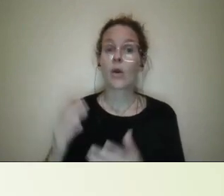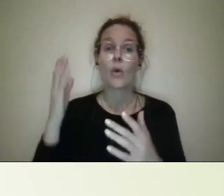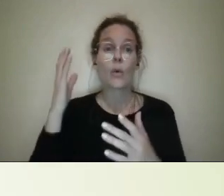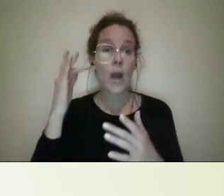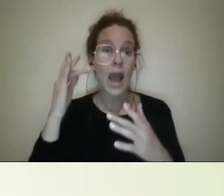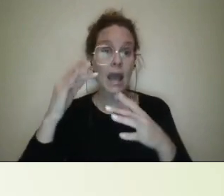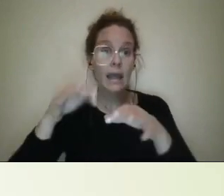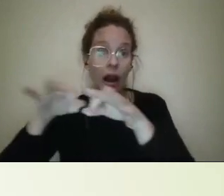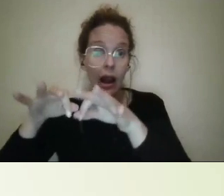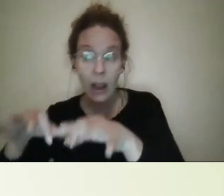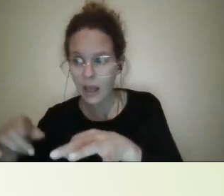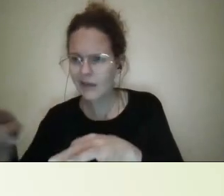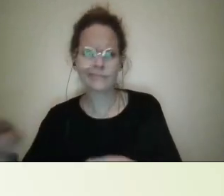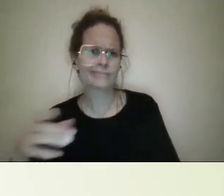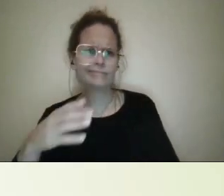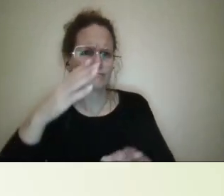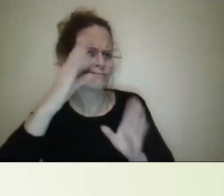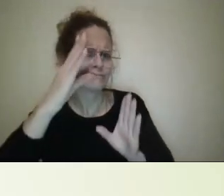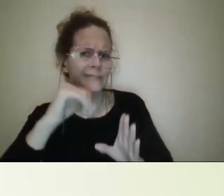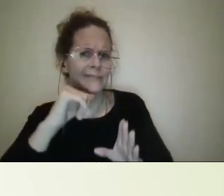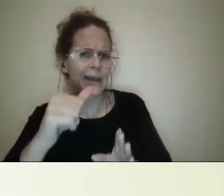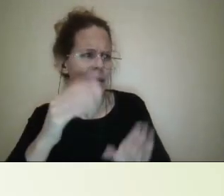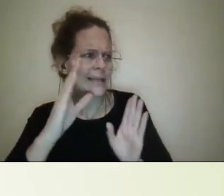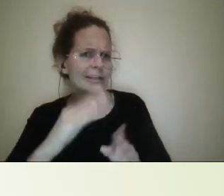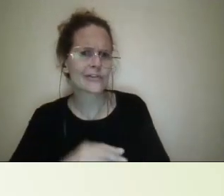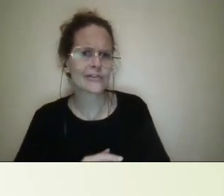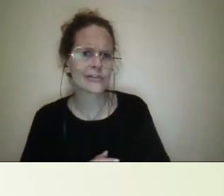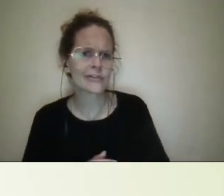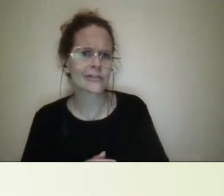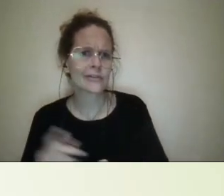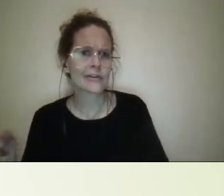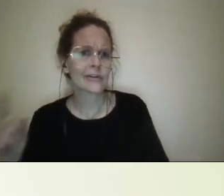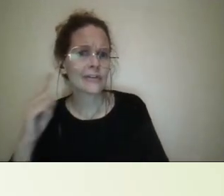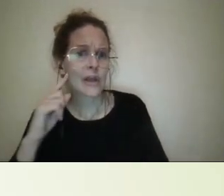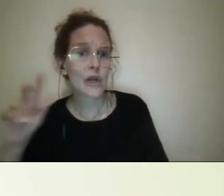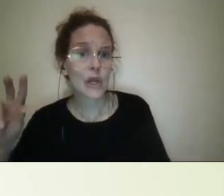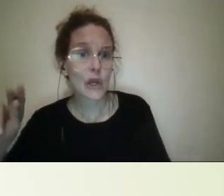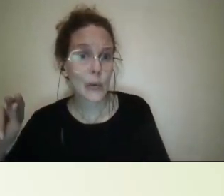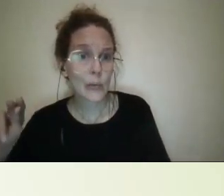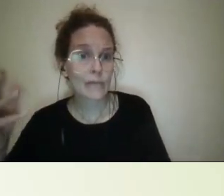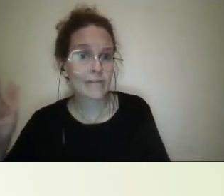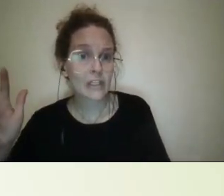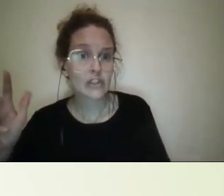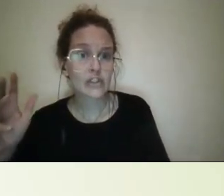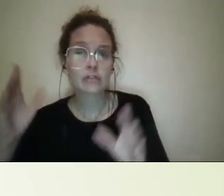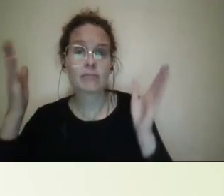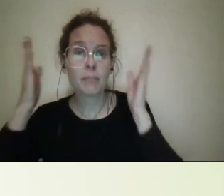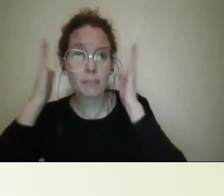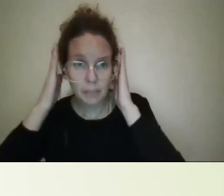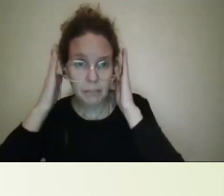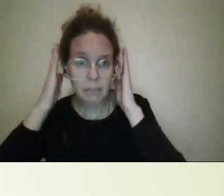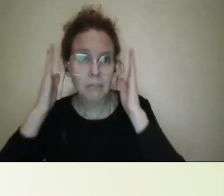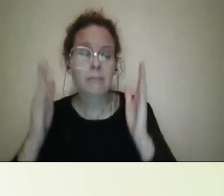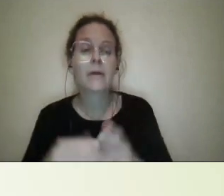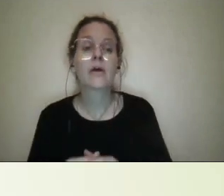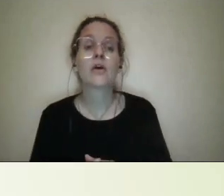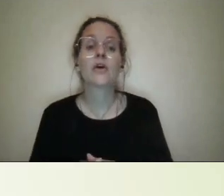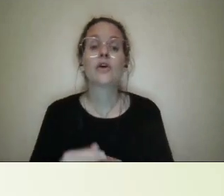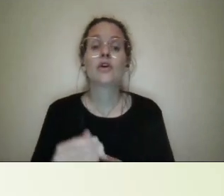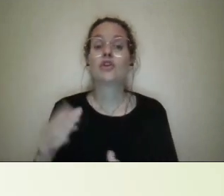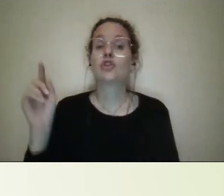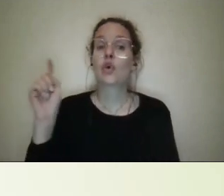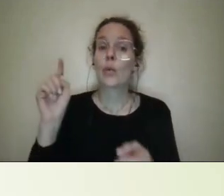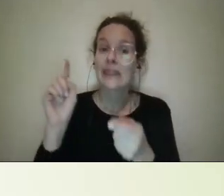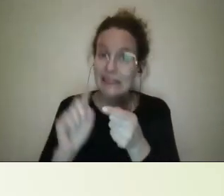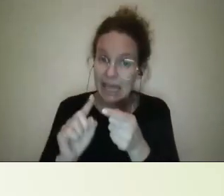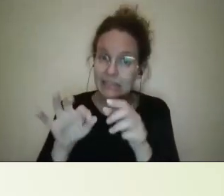dah-" They don't care. All they heard was, "no outside play." So less is best, keep it simple.